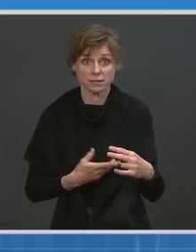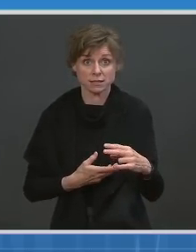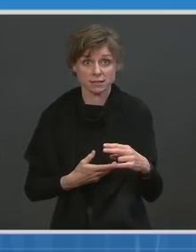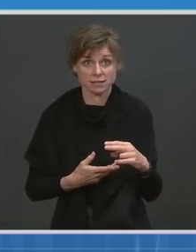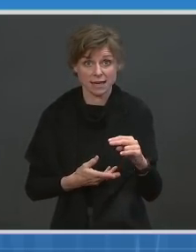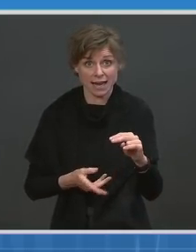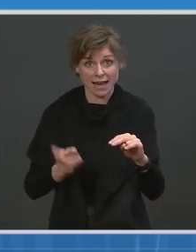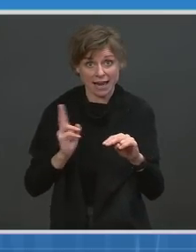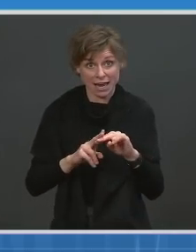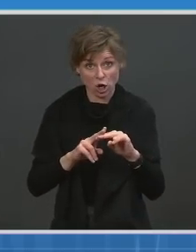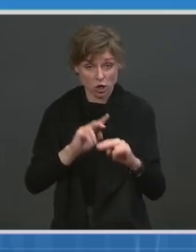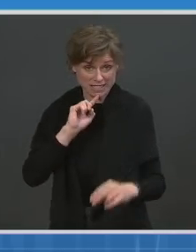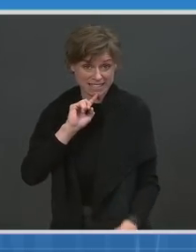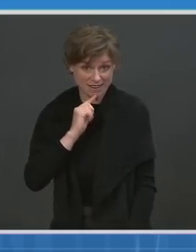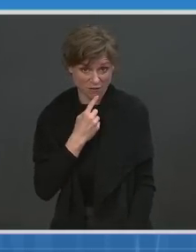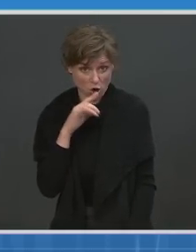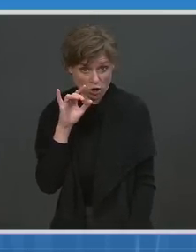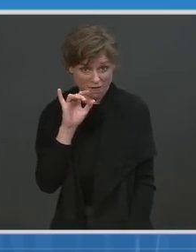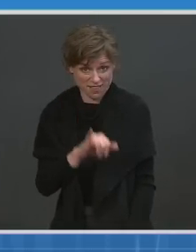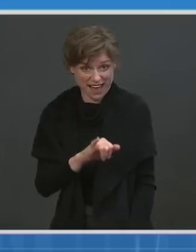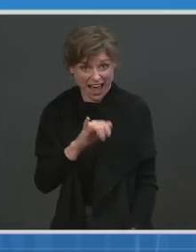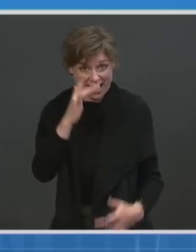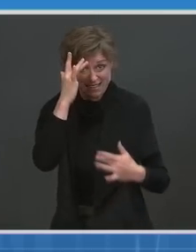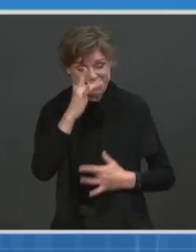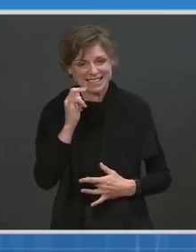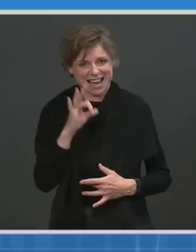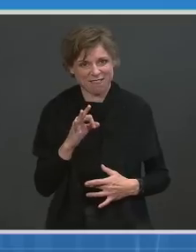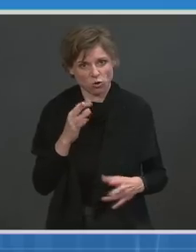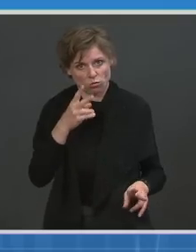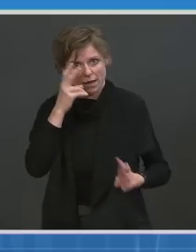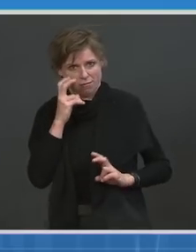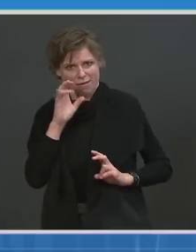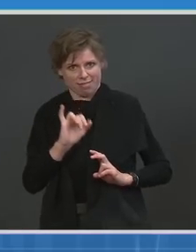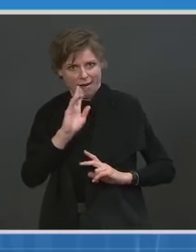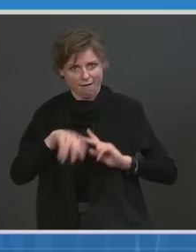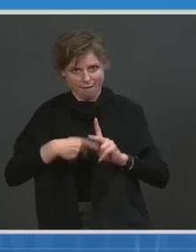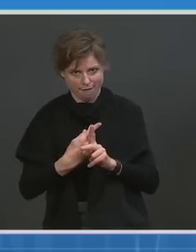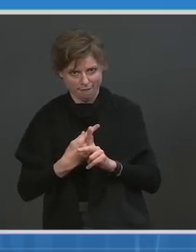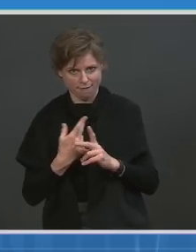if infected with this variant. Next slide. This is an example of that.